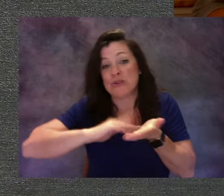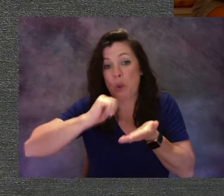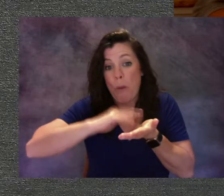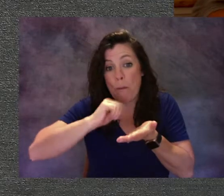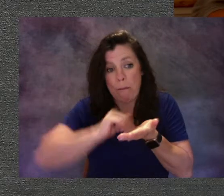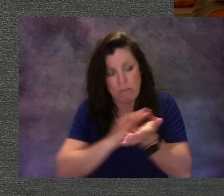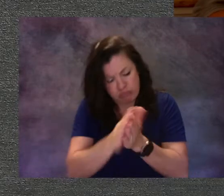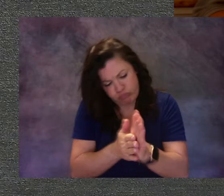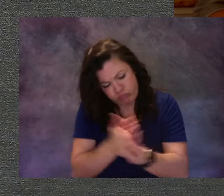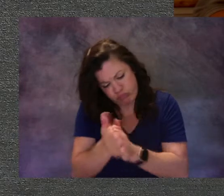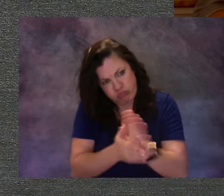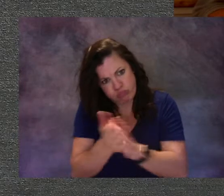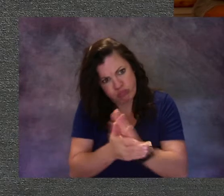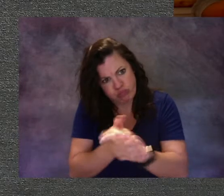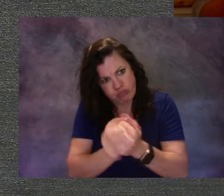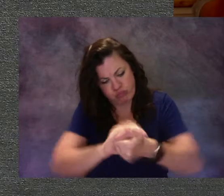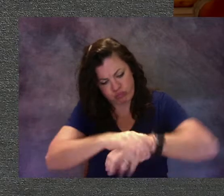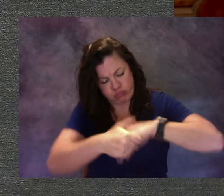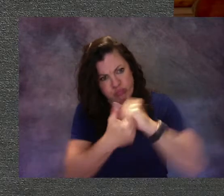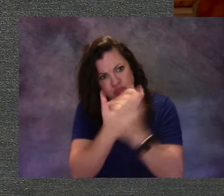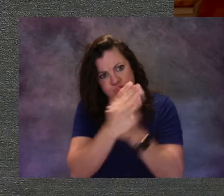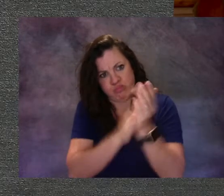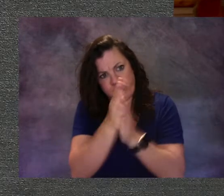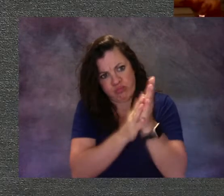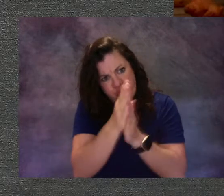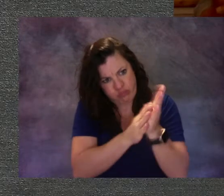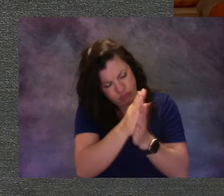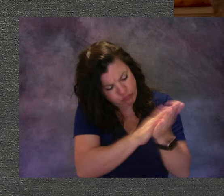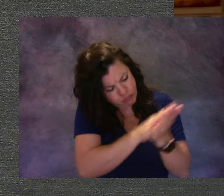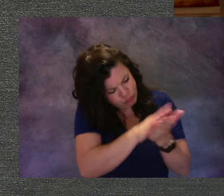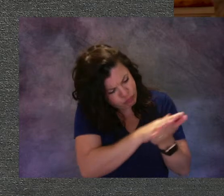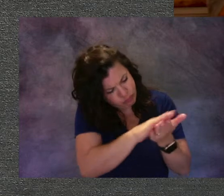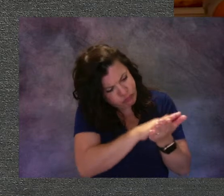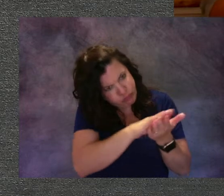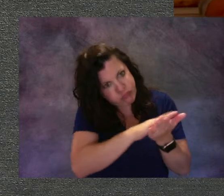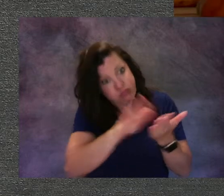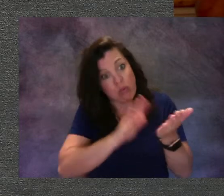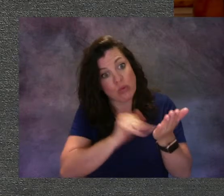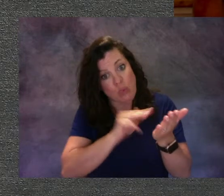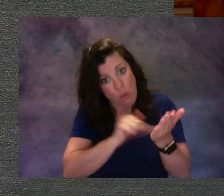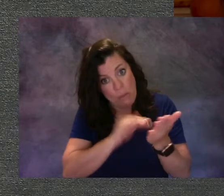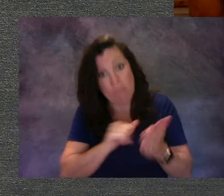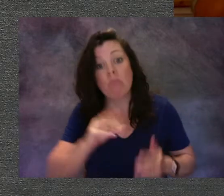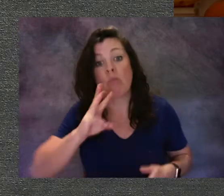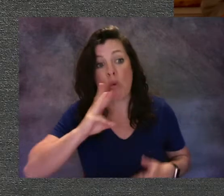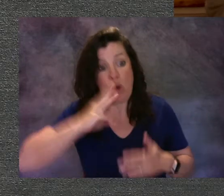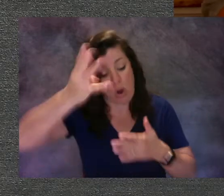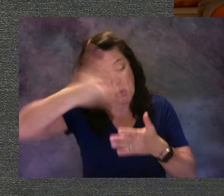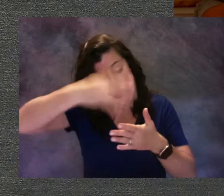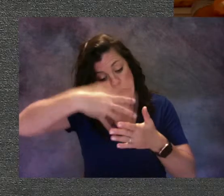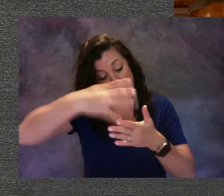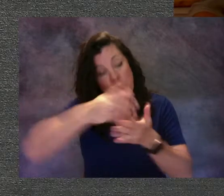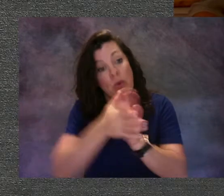and not gonna spread my germs." And you can go wash your hands with soapy water, dry them off, and guess what? When you put your hands on that water,